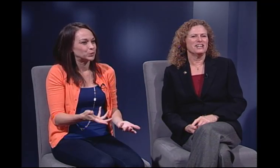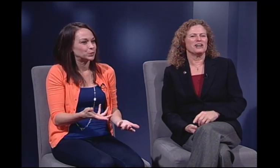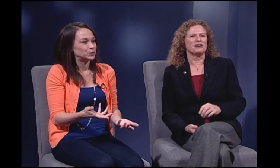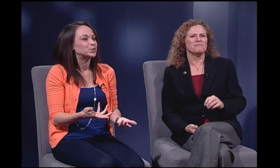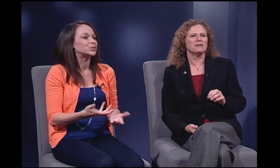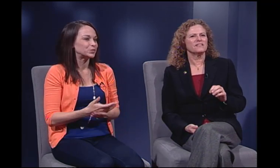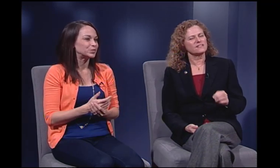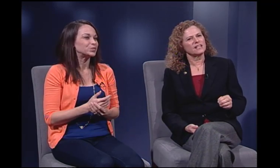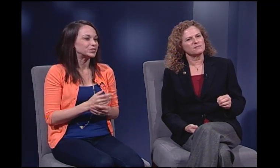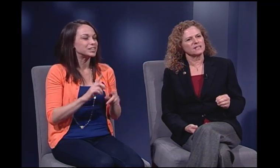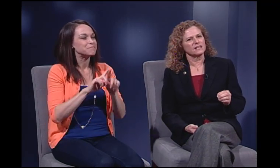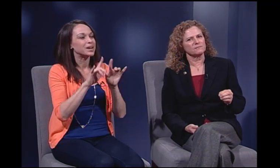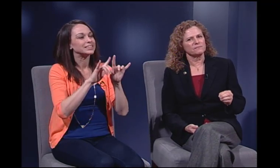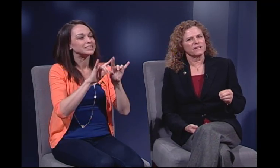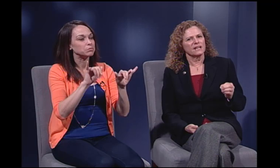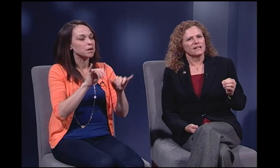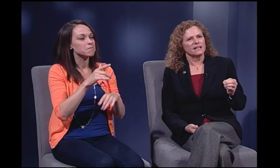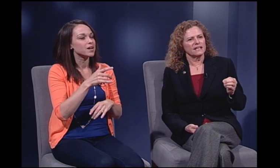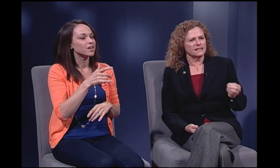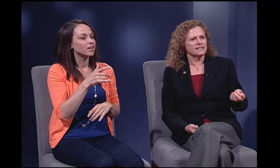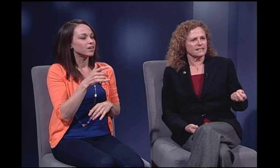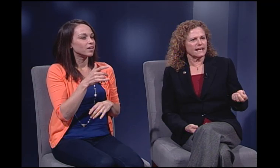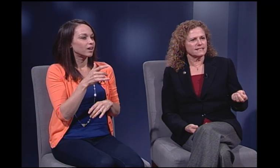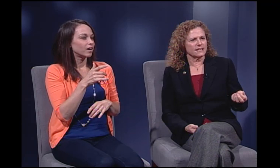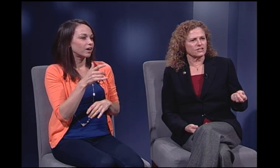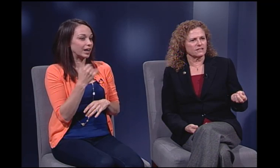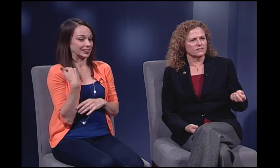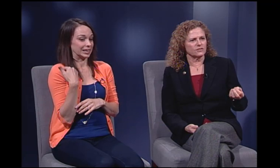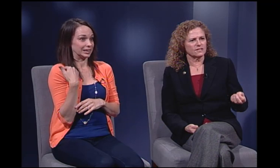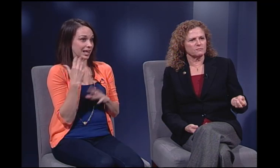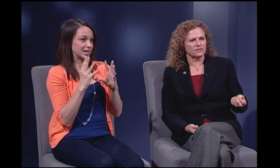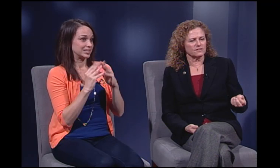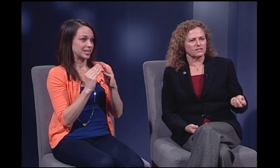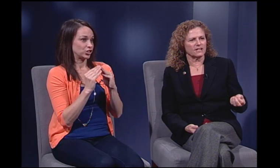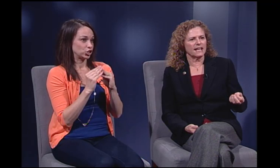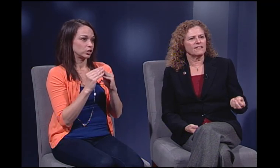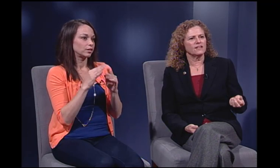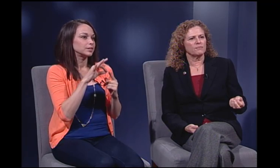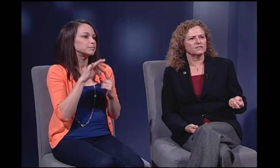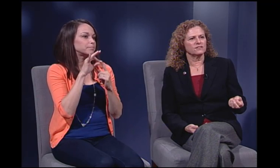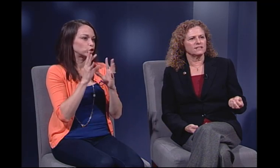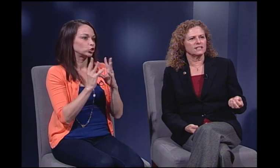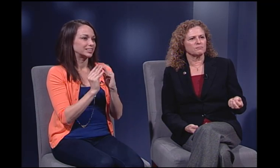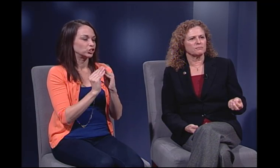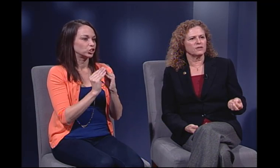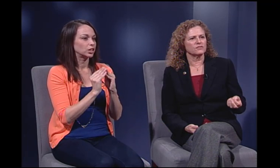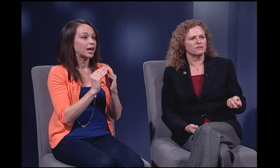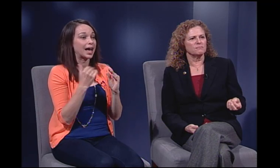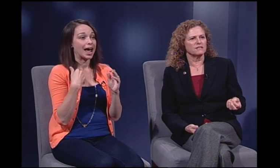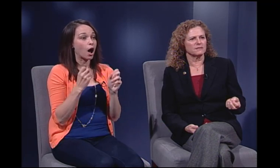But at the same time, in this last session, during the special session, I had the opportunity to propose an amendment